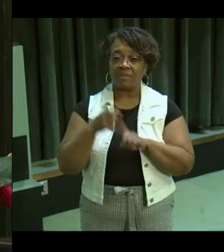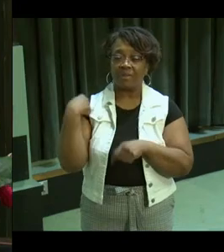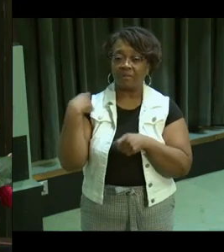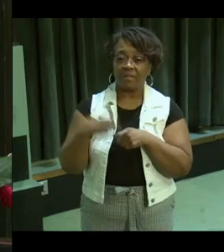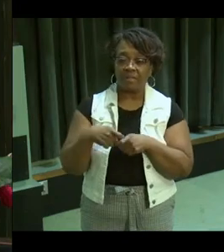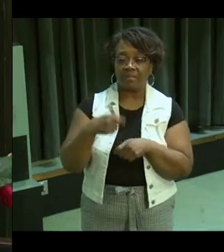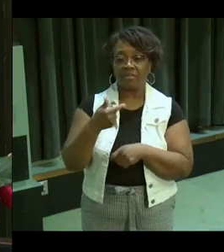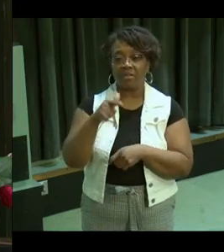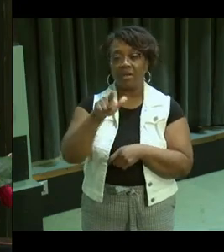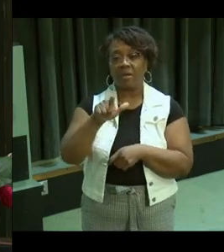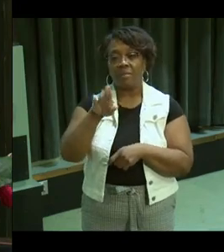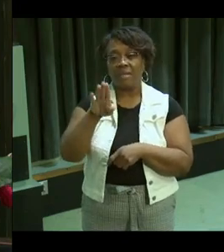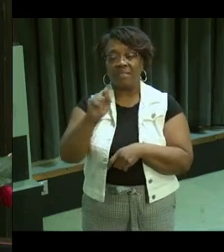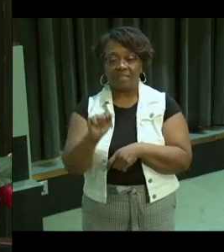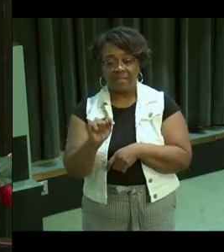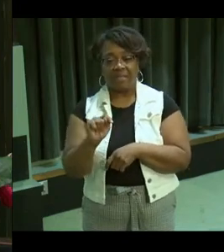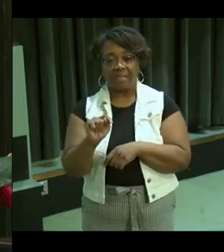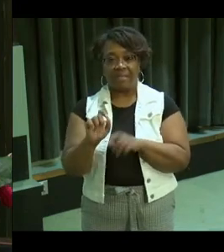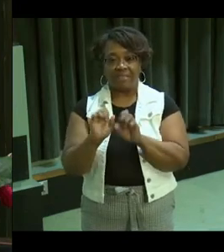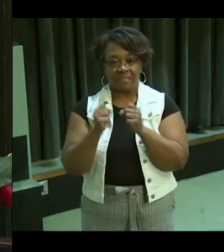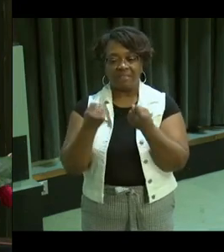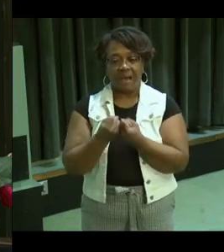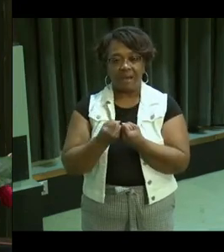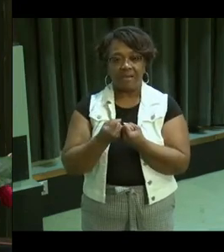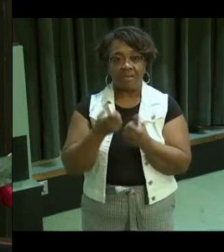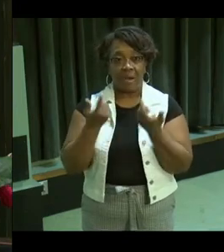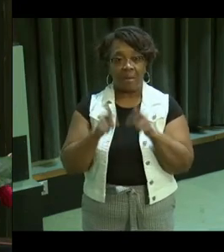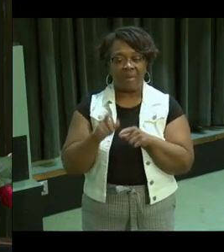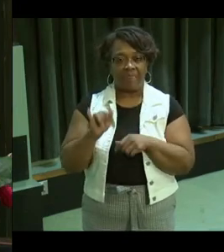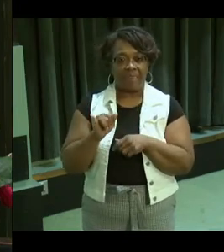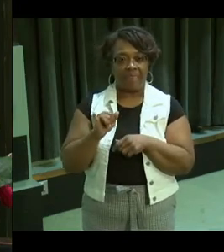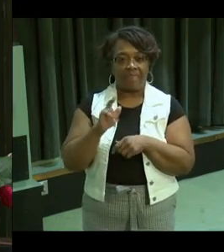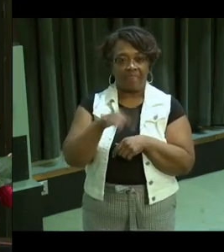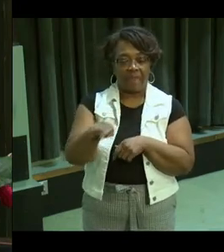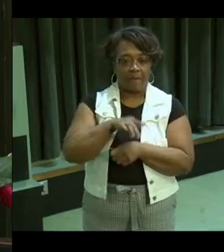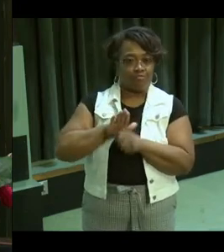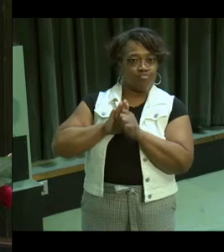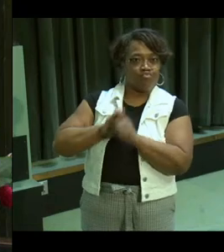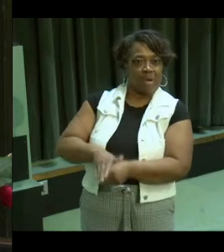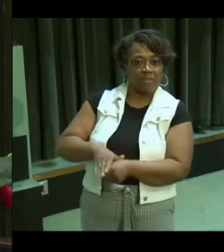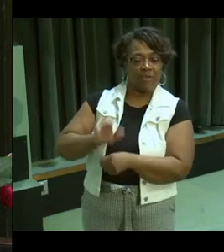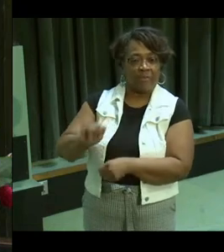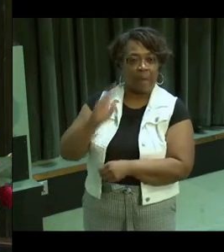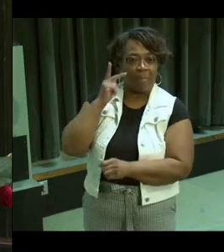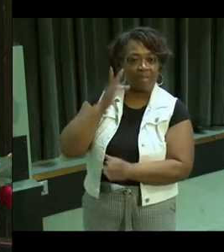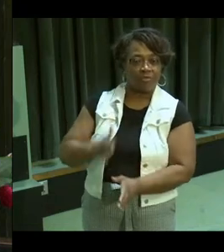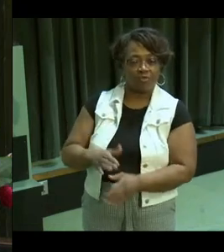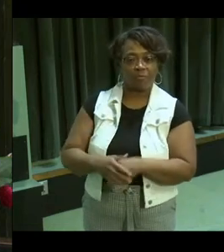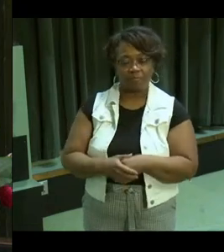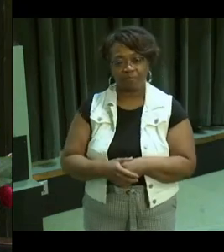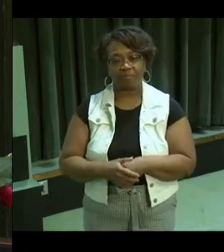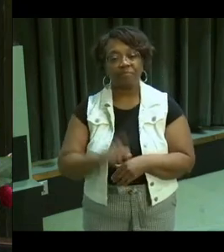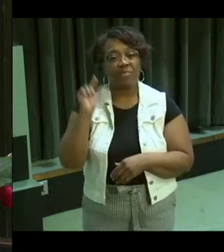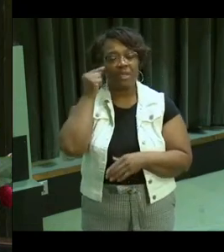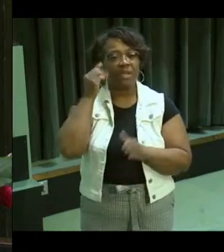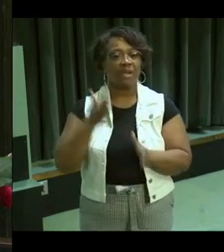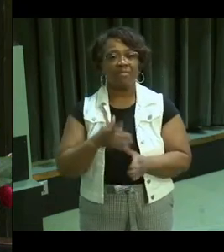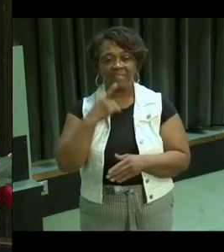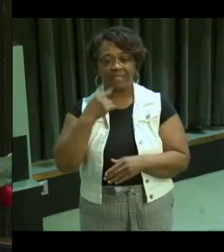society, and they put tremendous